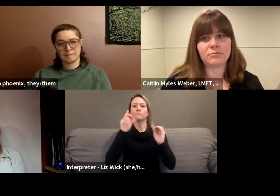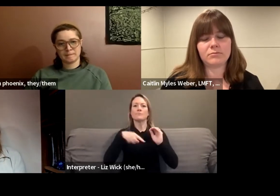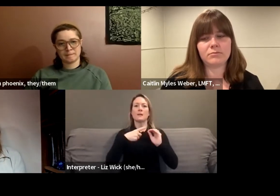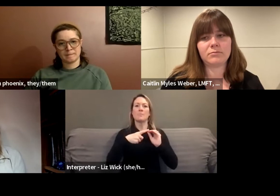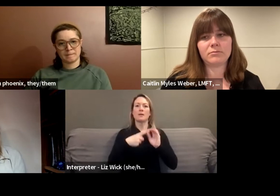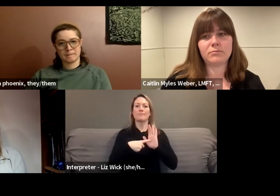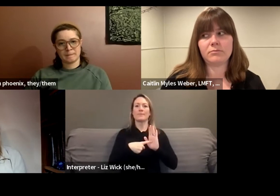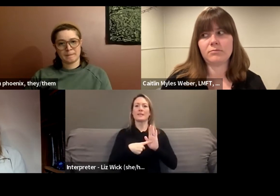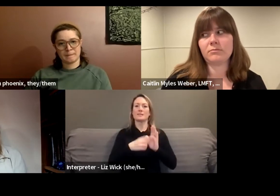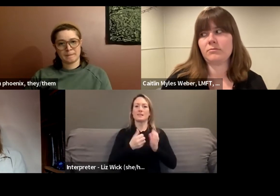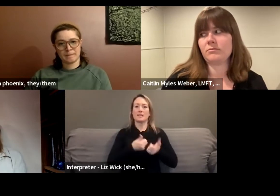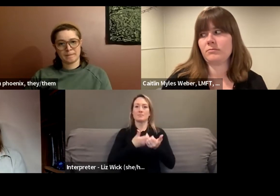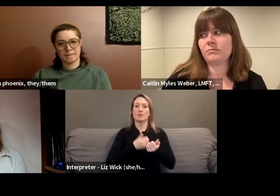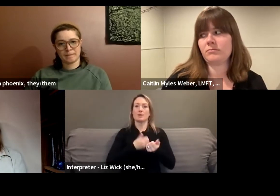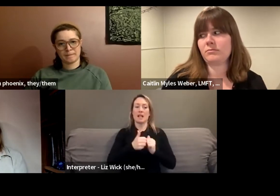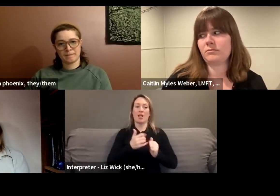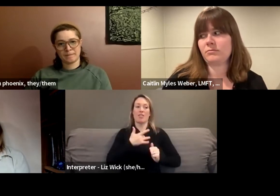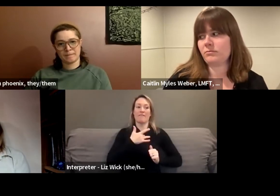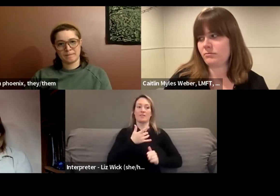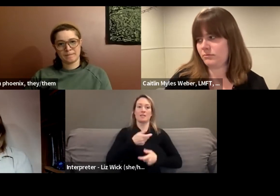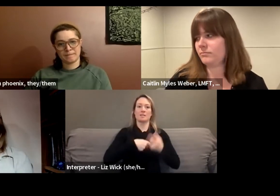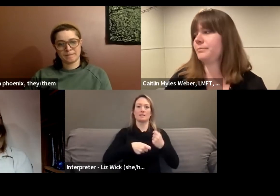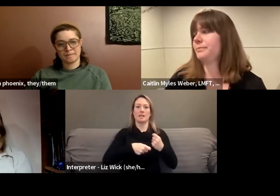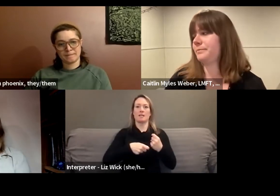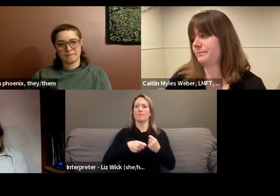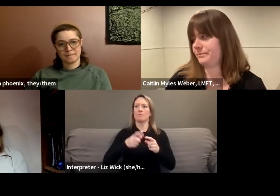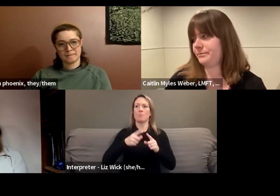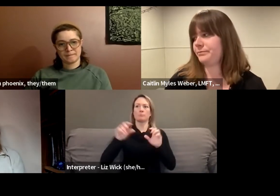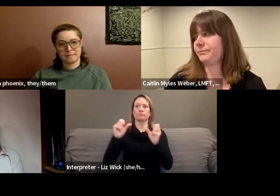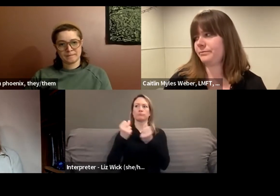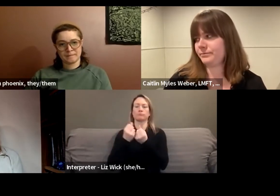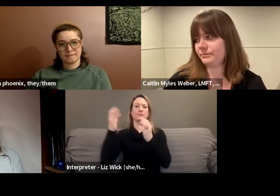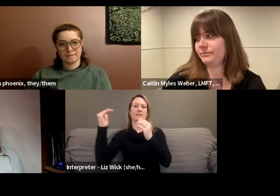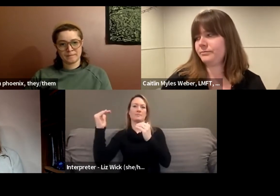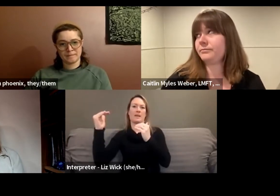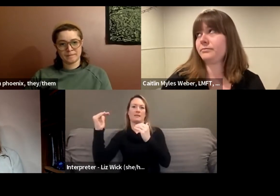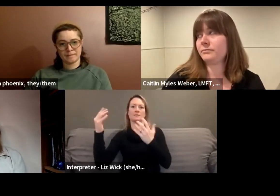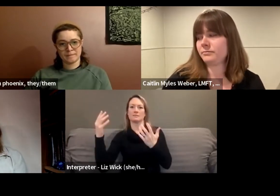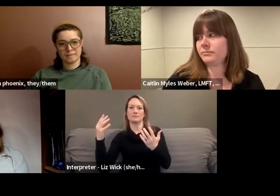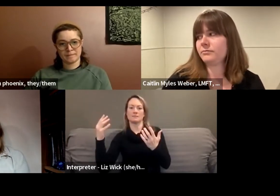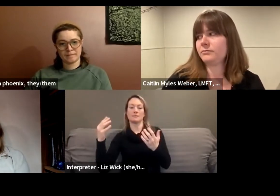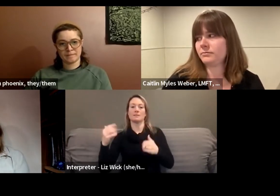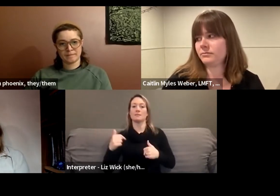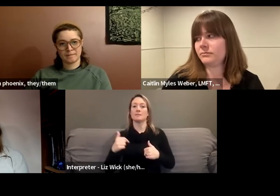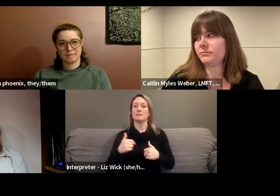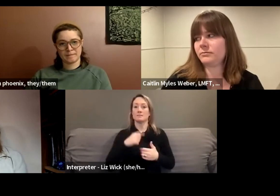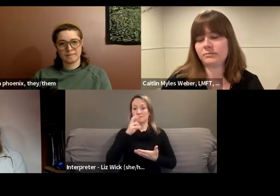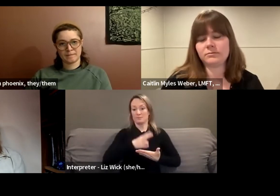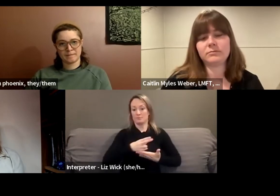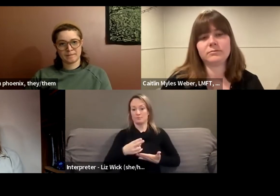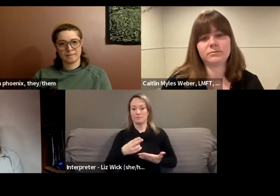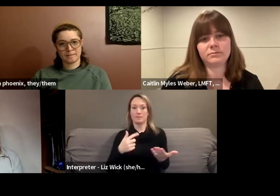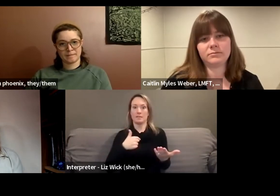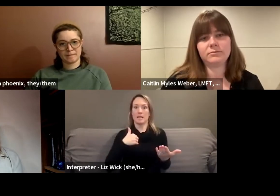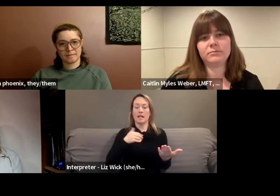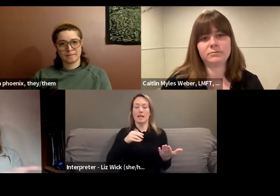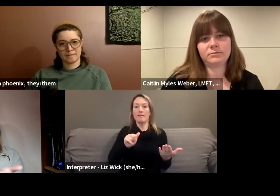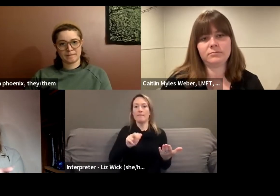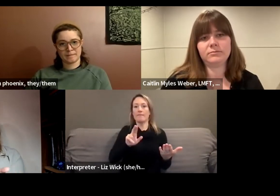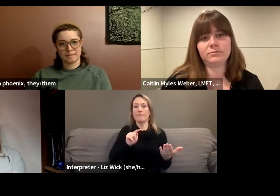versus what everybody's telling them they should feel. Truthfully, I do have an autism diagnosis too.